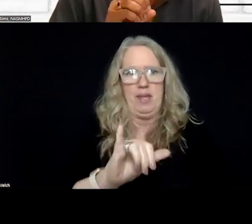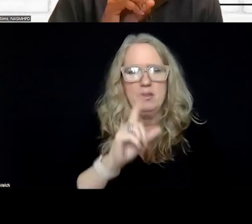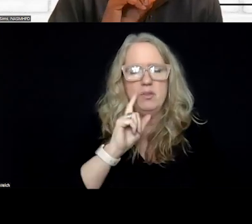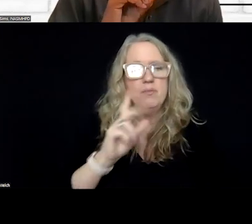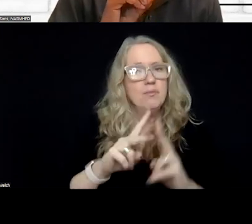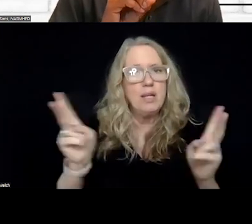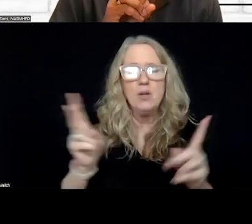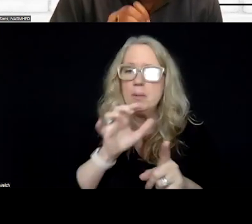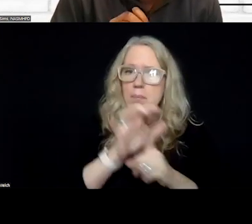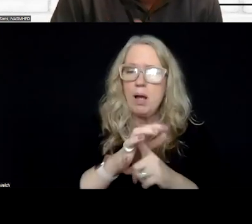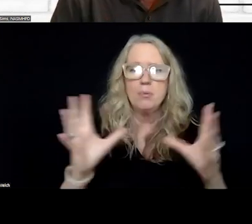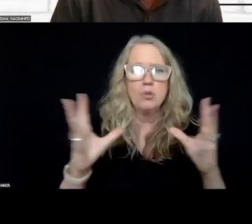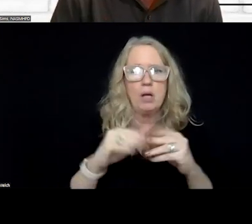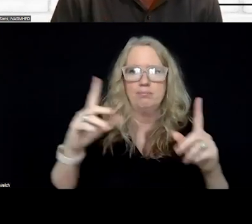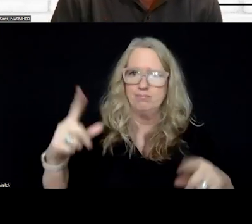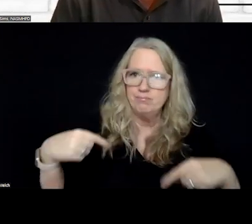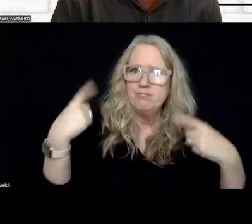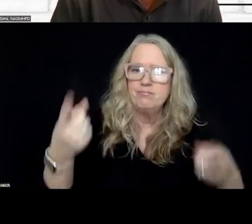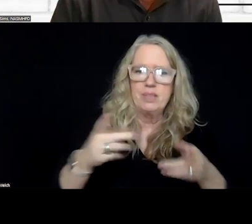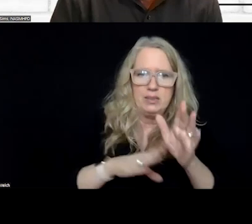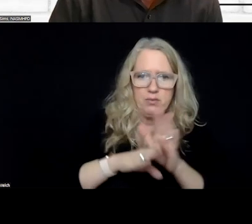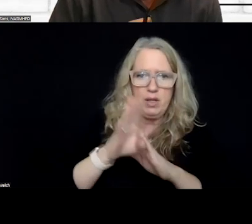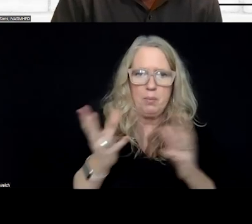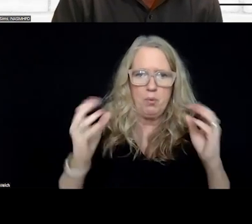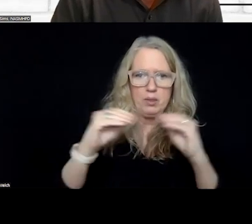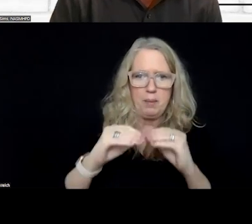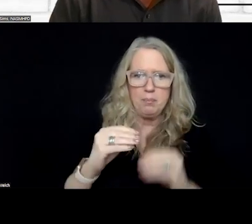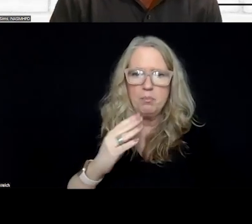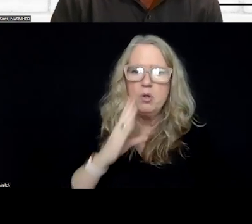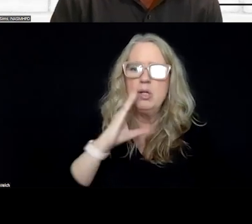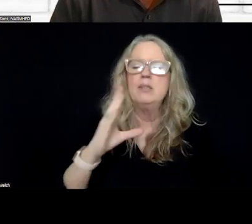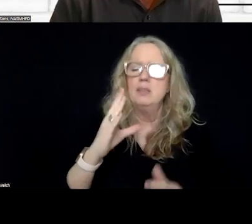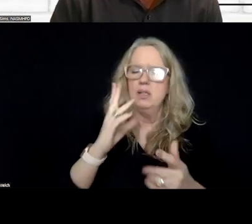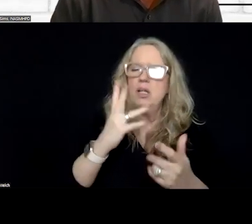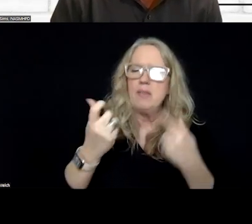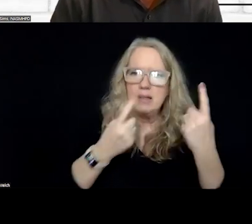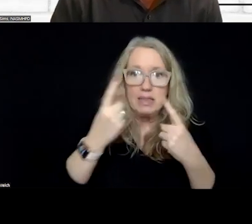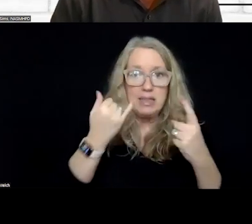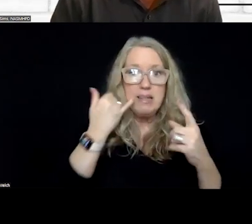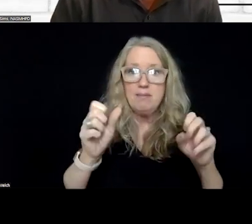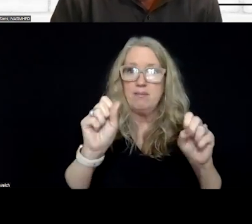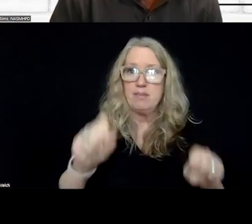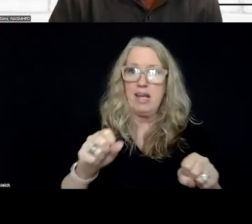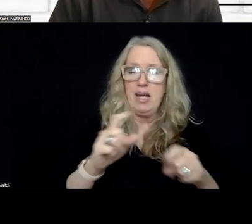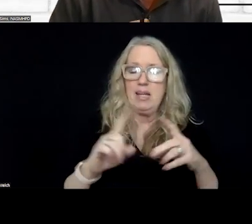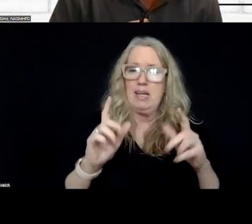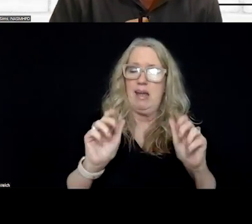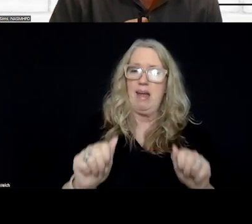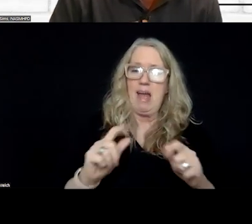AND IT IS DEVELOPING IN LARGER NUMBERS. IF YOU ARE ABLE, YOU MIGHT WANT TO CONSIDER TO MAKE THIS TRIP AND